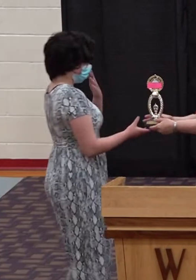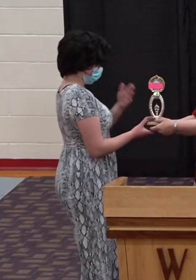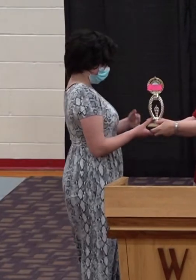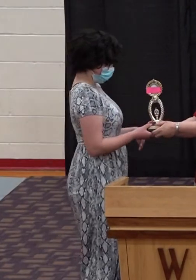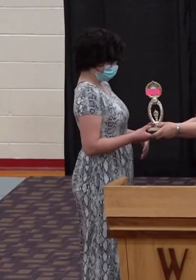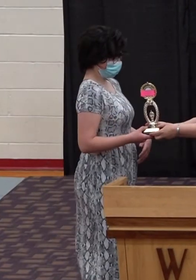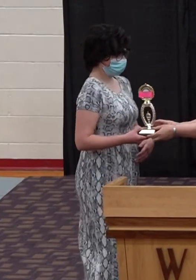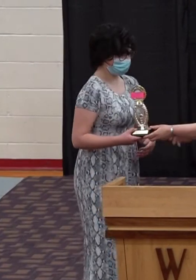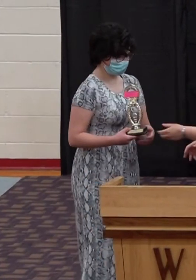Congratulations!